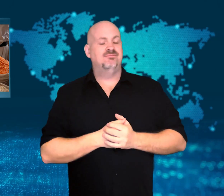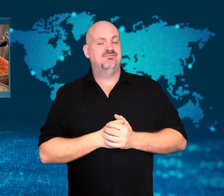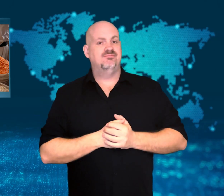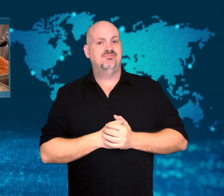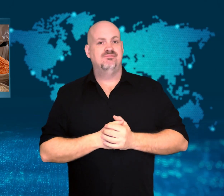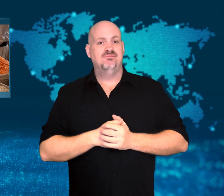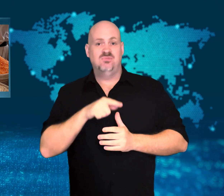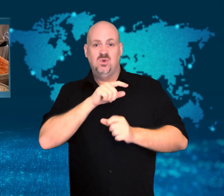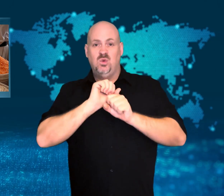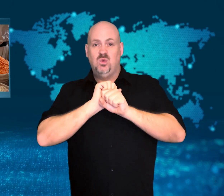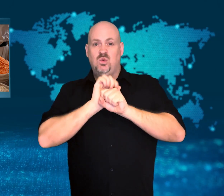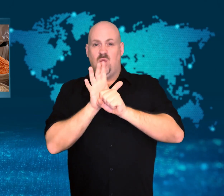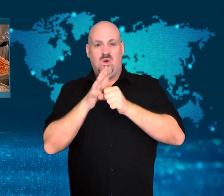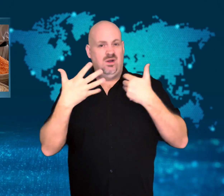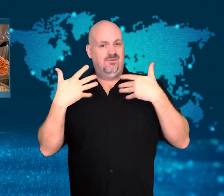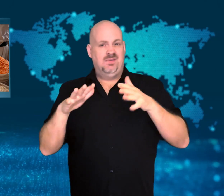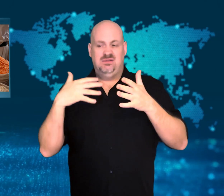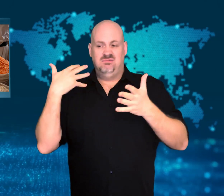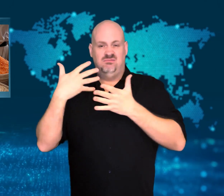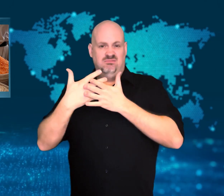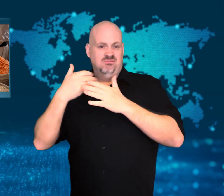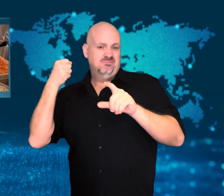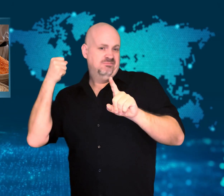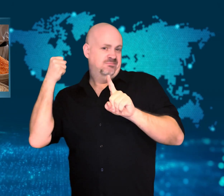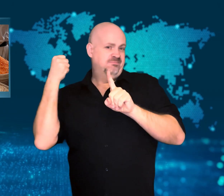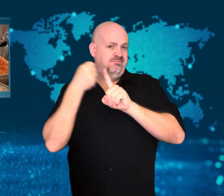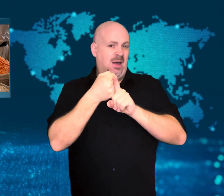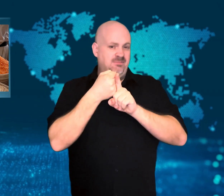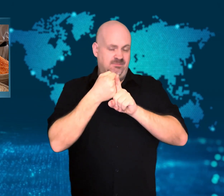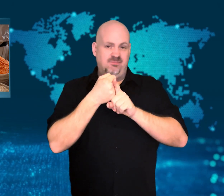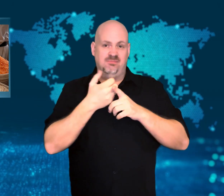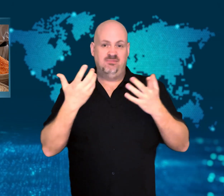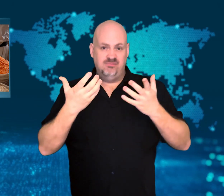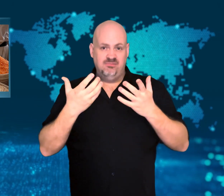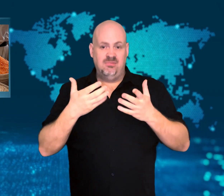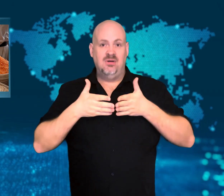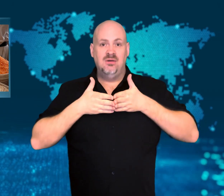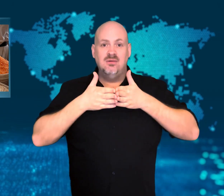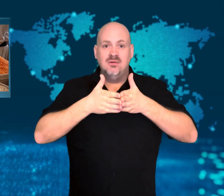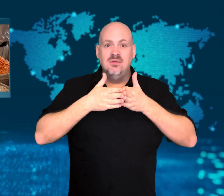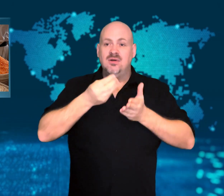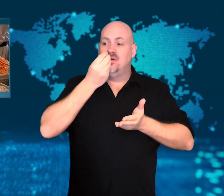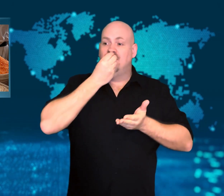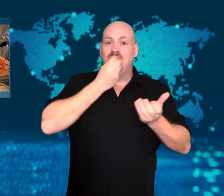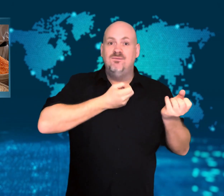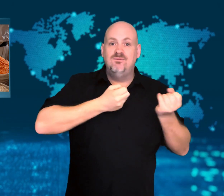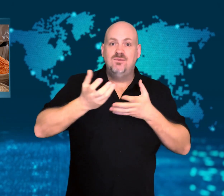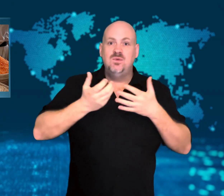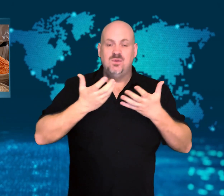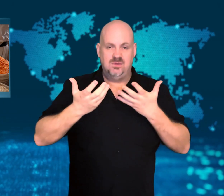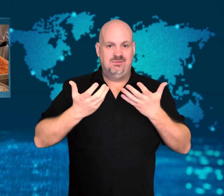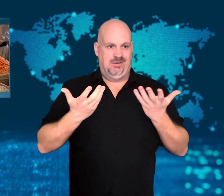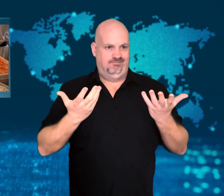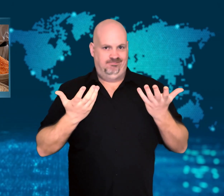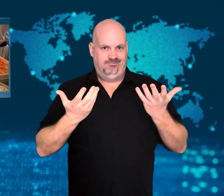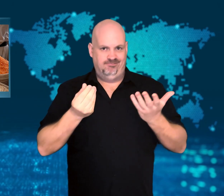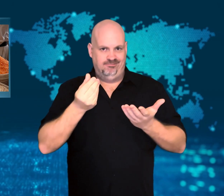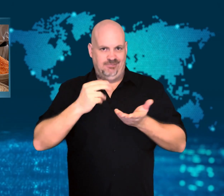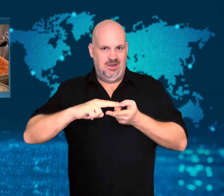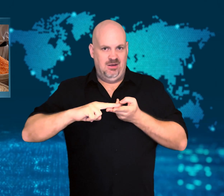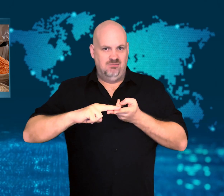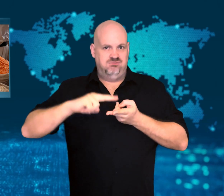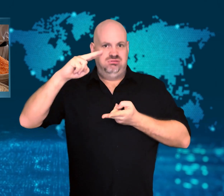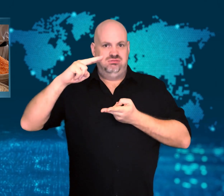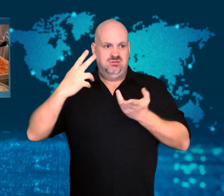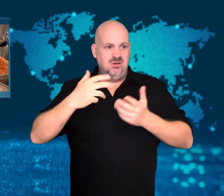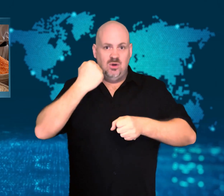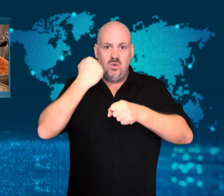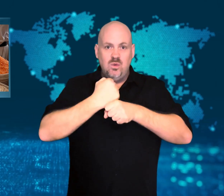million people as a result of COVID-19 and climate change.